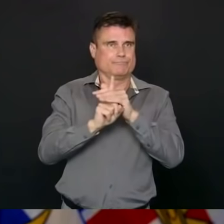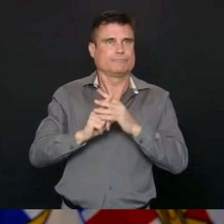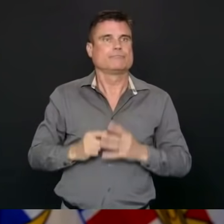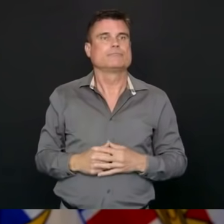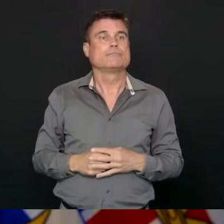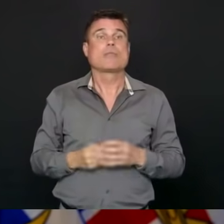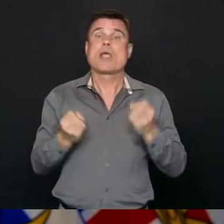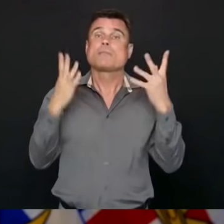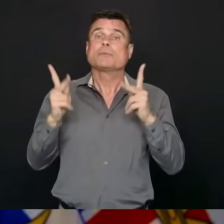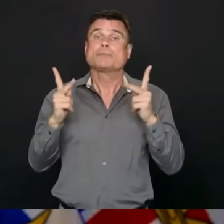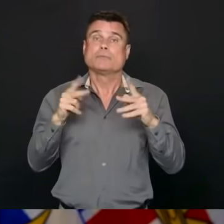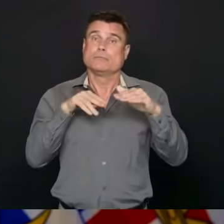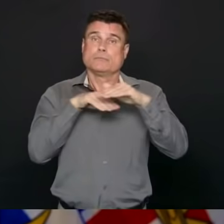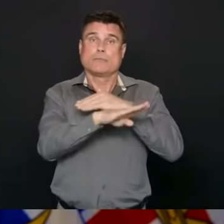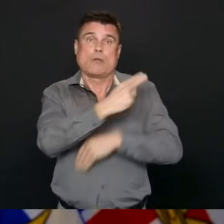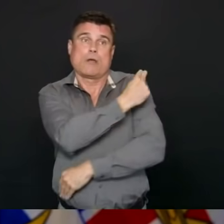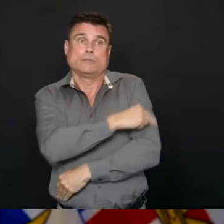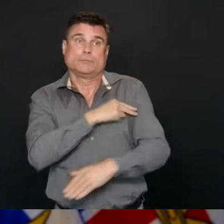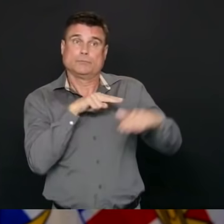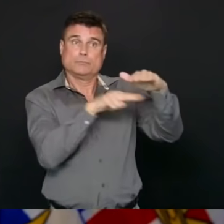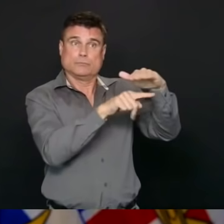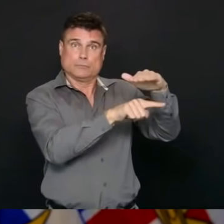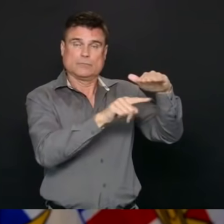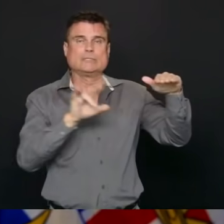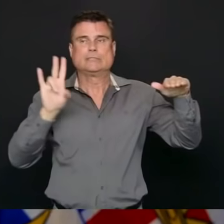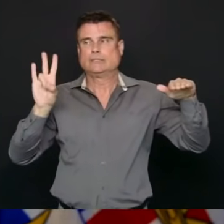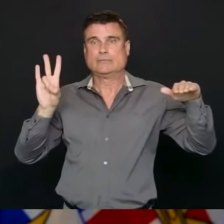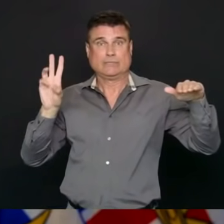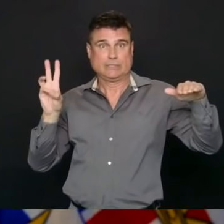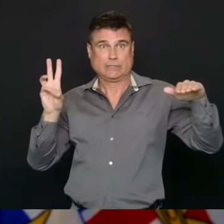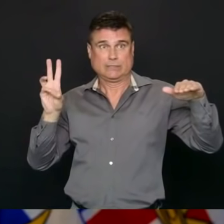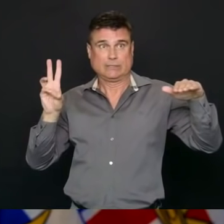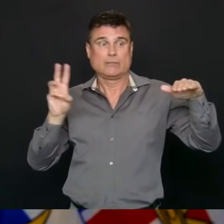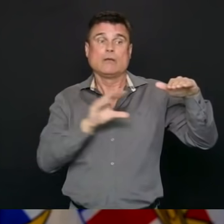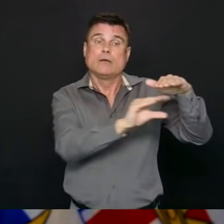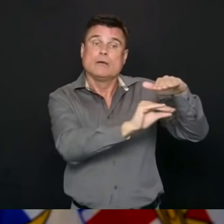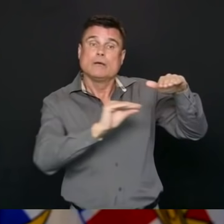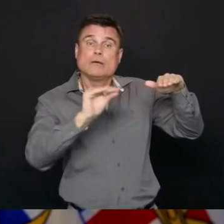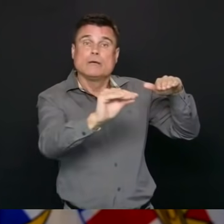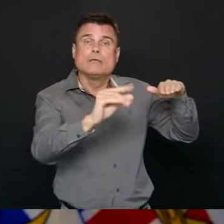hospital and of those, 20 are in ICU.